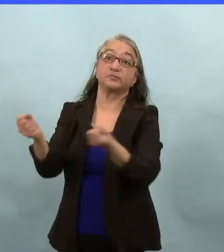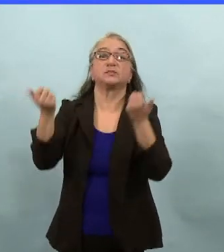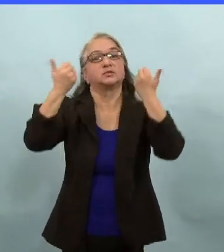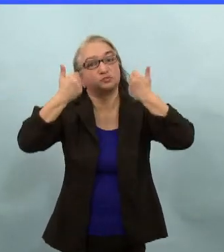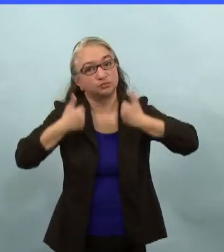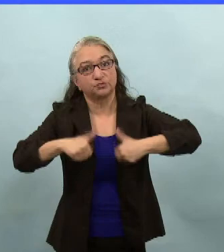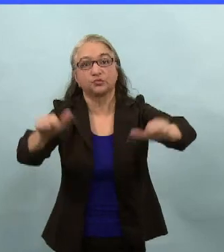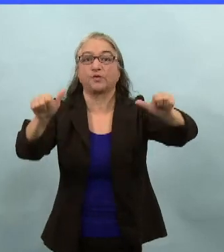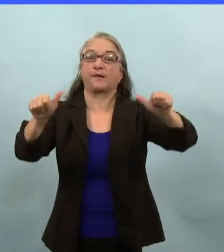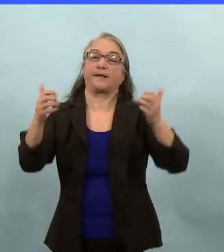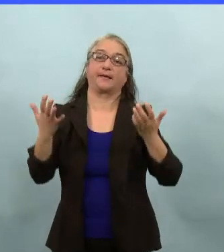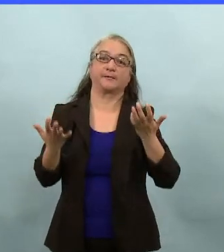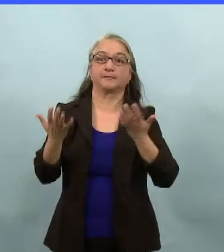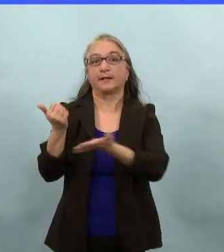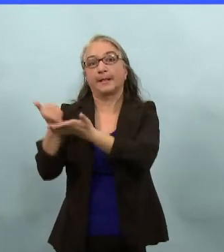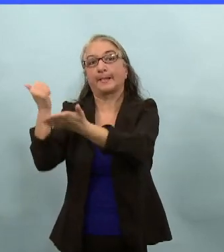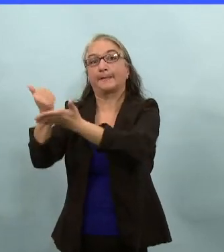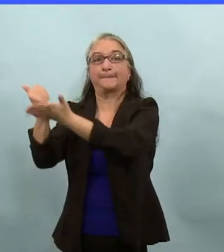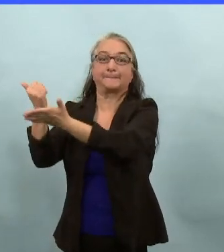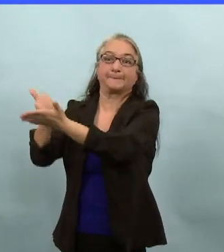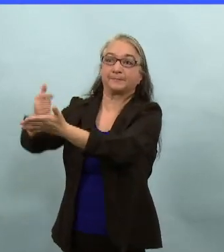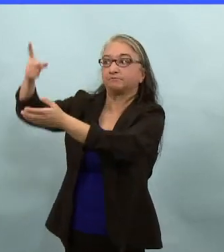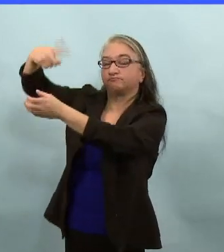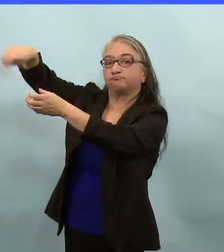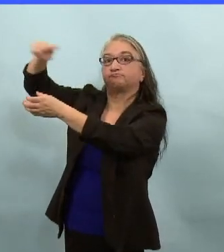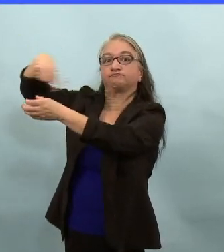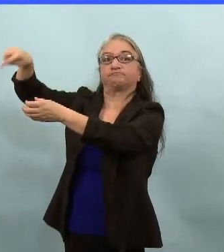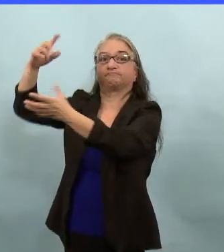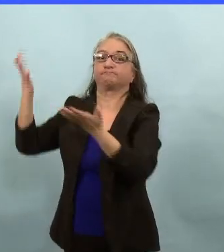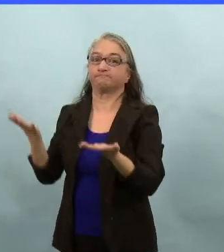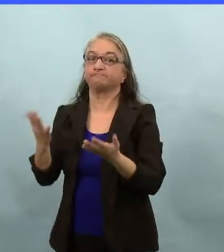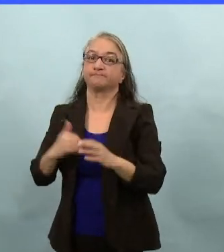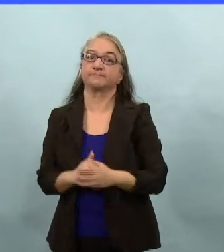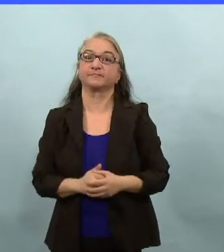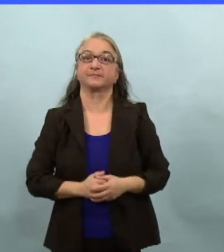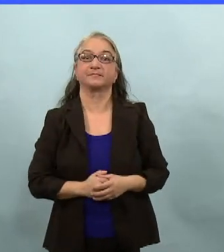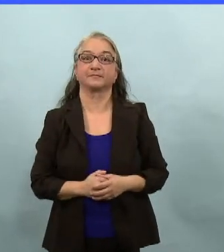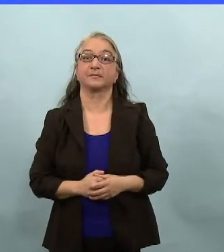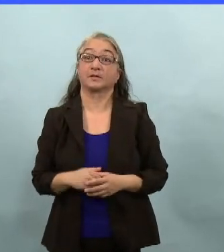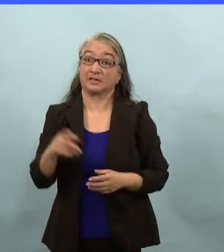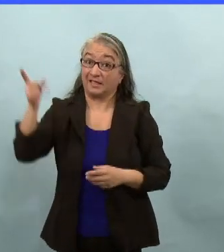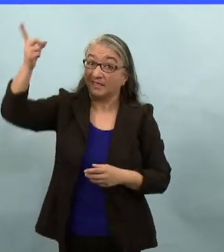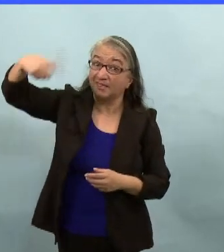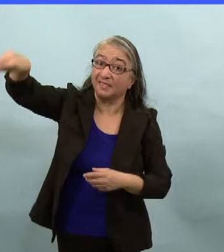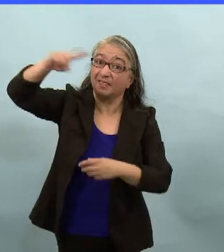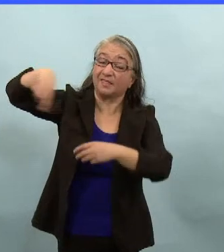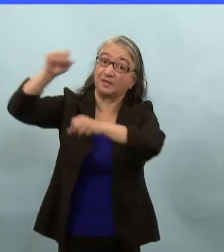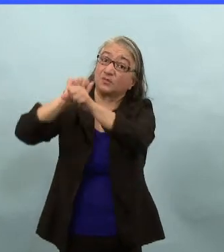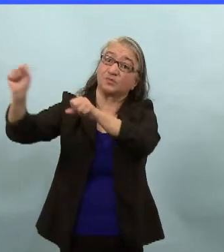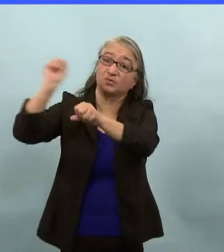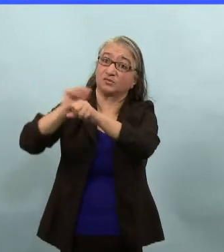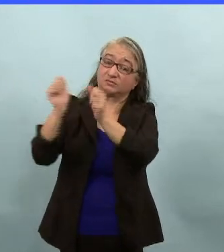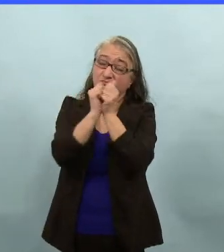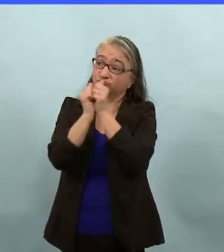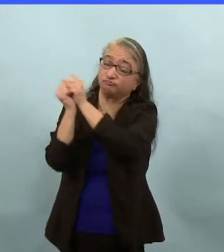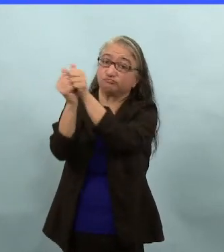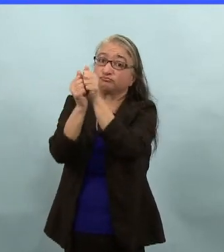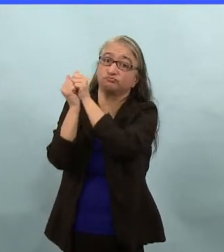and uh healthcare professionals are are are working together and they're they're being